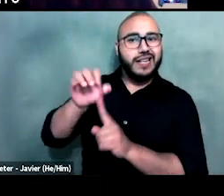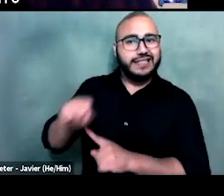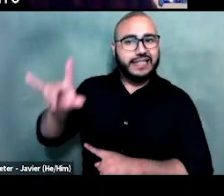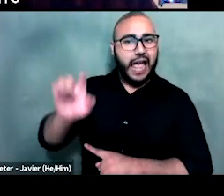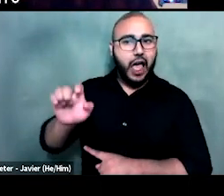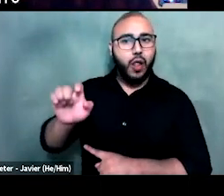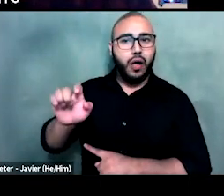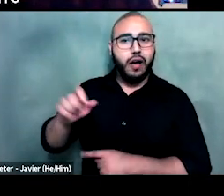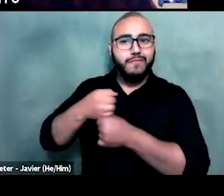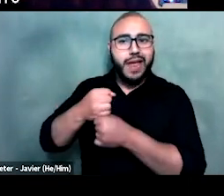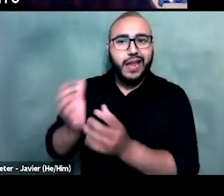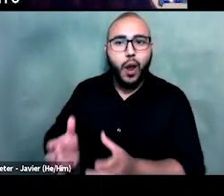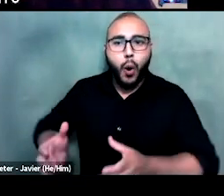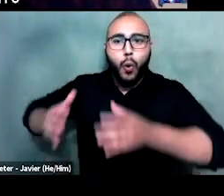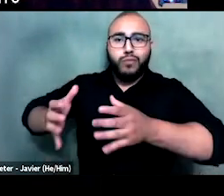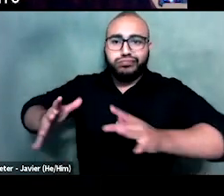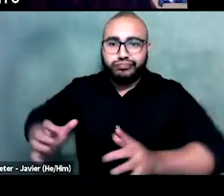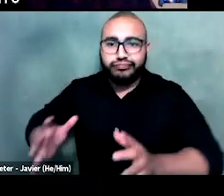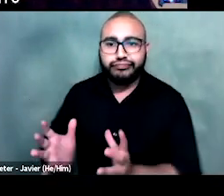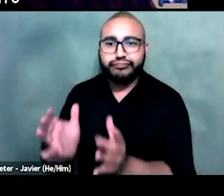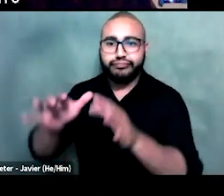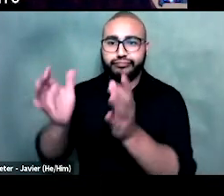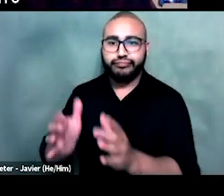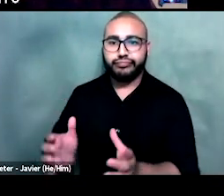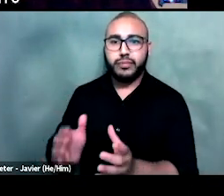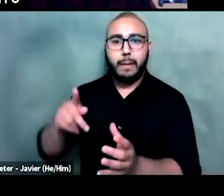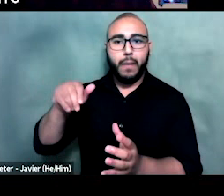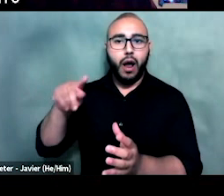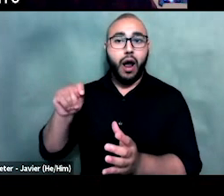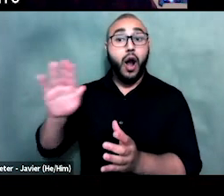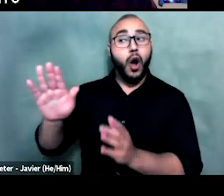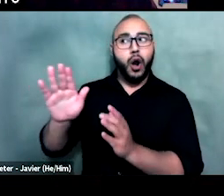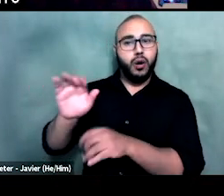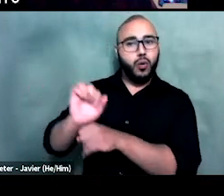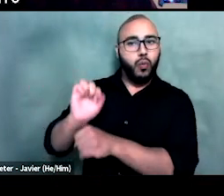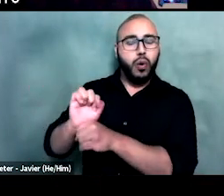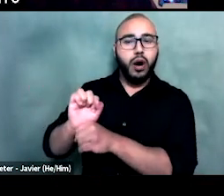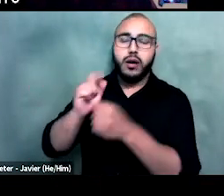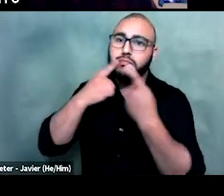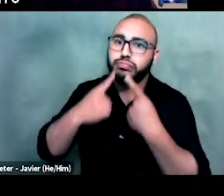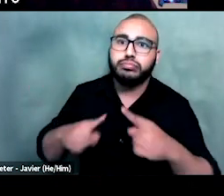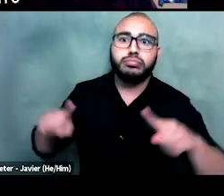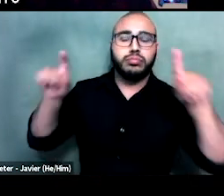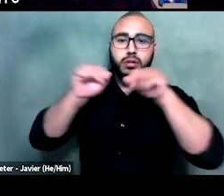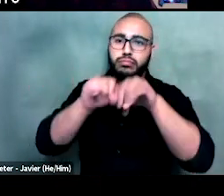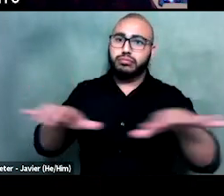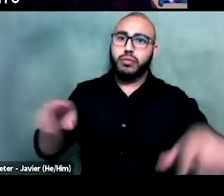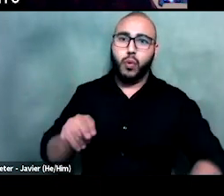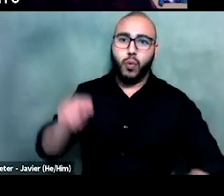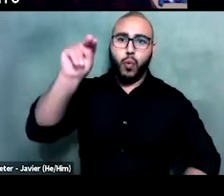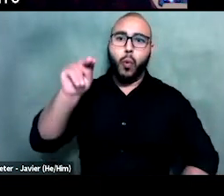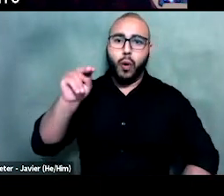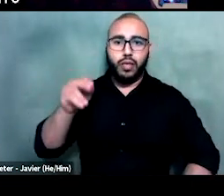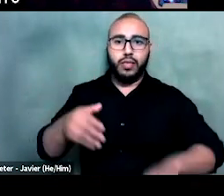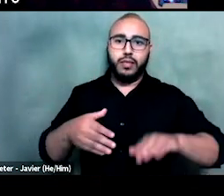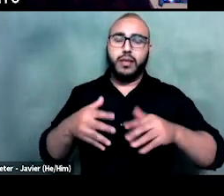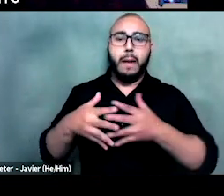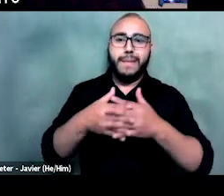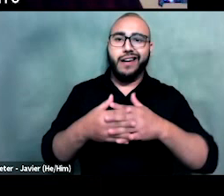potters. Her work is known throughout North America and if you know anything about